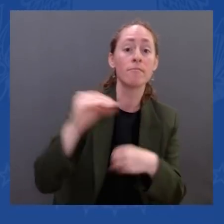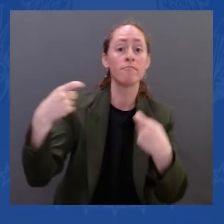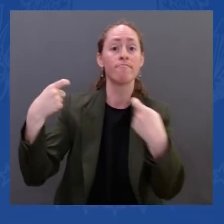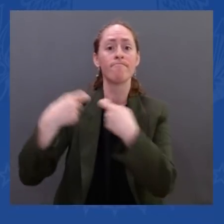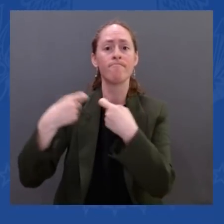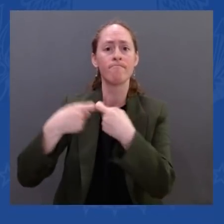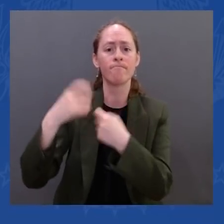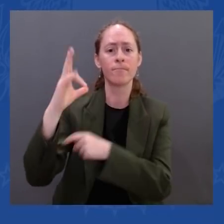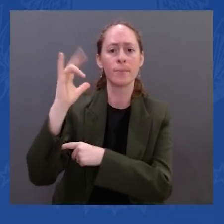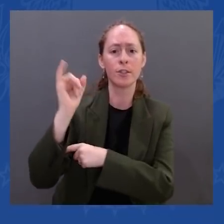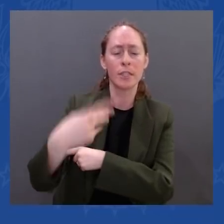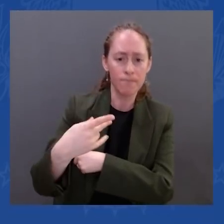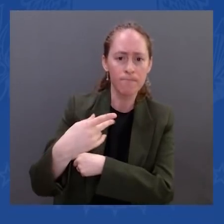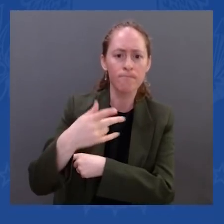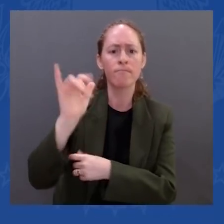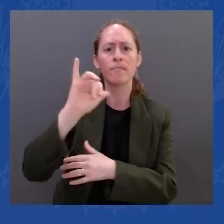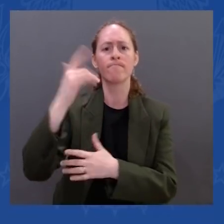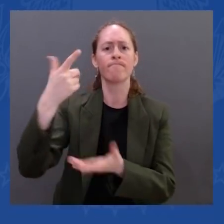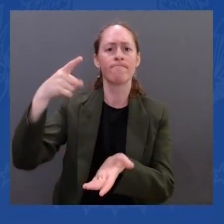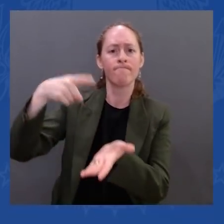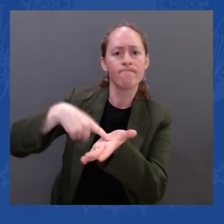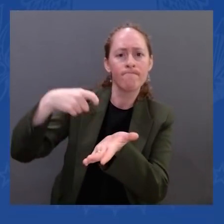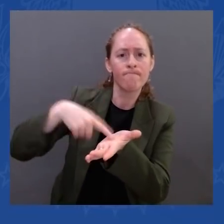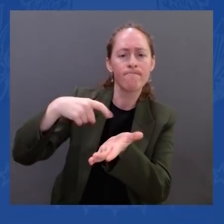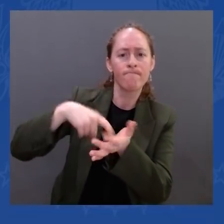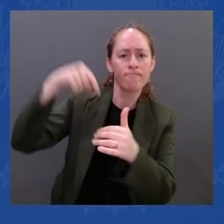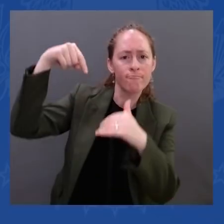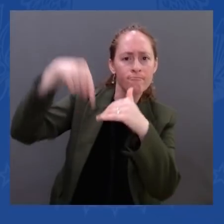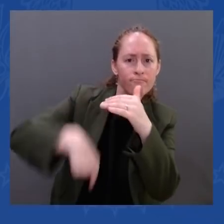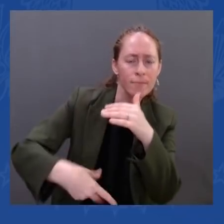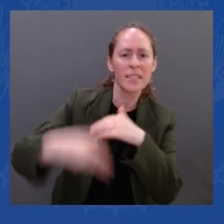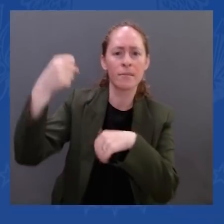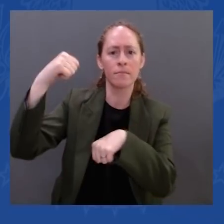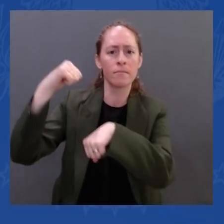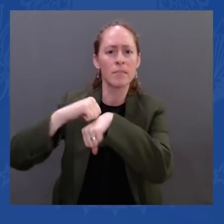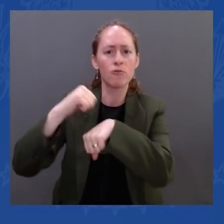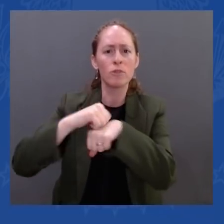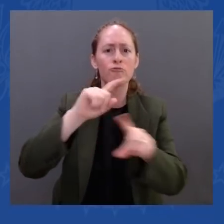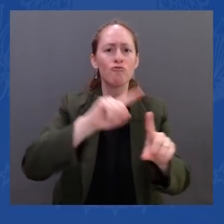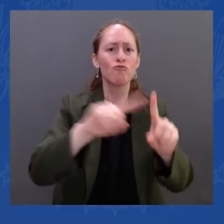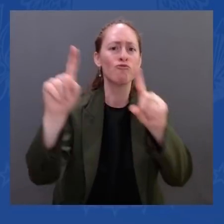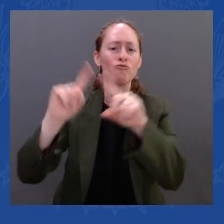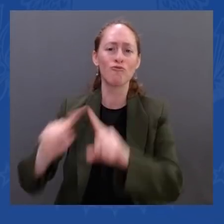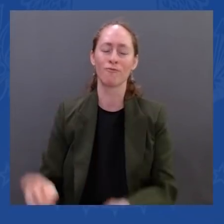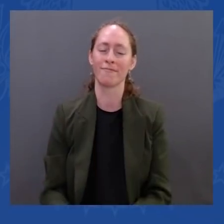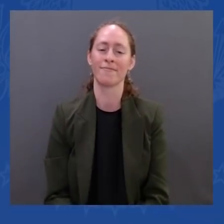and stronger health system is also part of the future, and helping the world prepare for the next pandemic